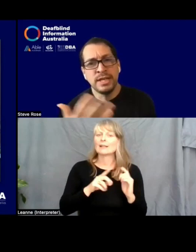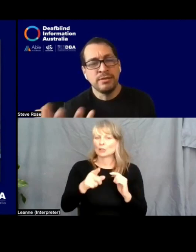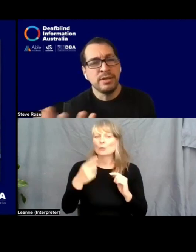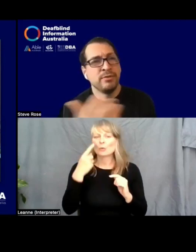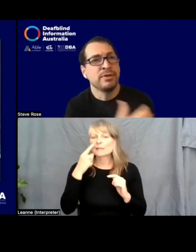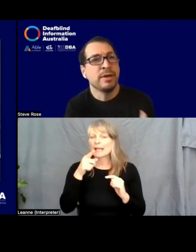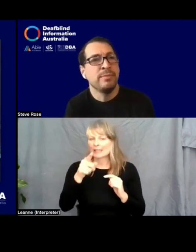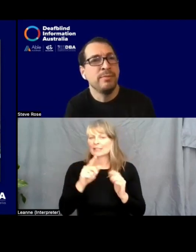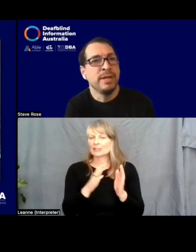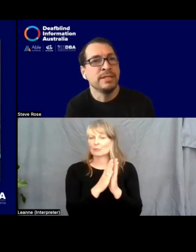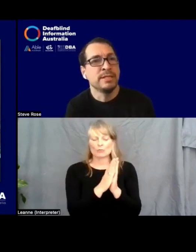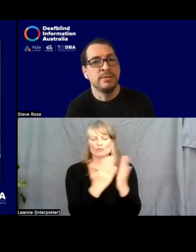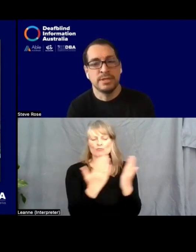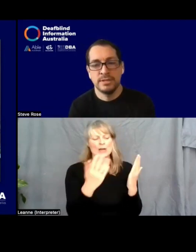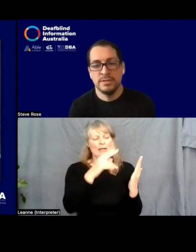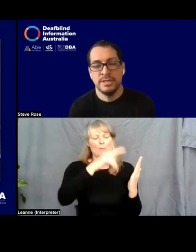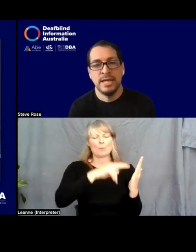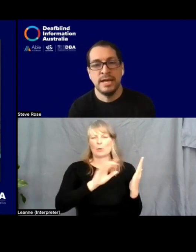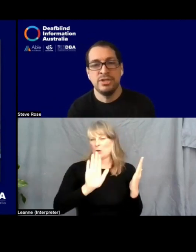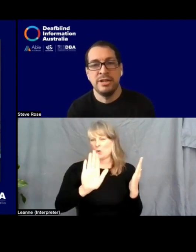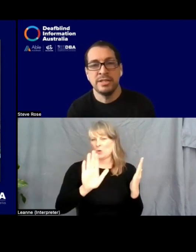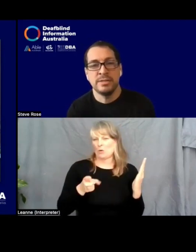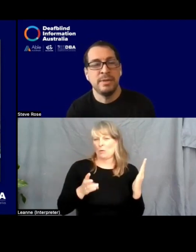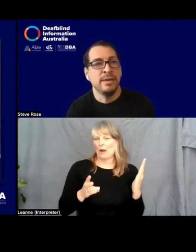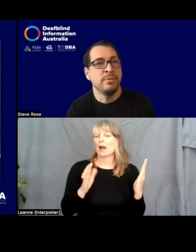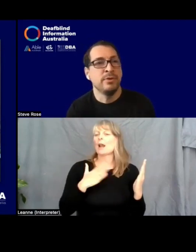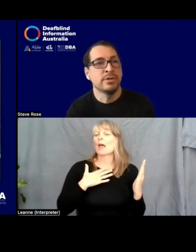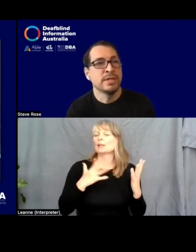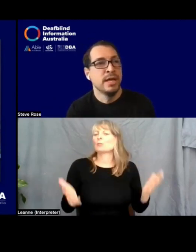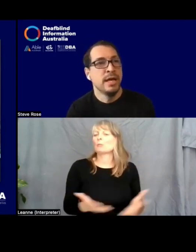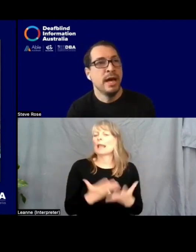which you will see. I'll give you a couple of minutes to see how she likes to play with books.